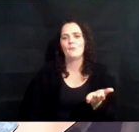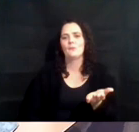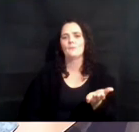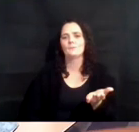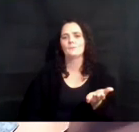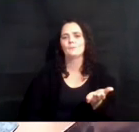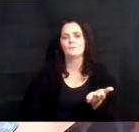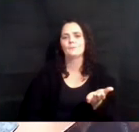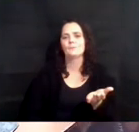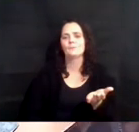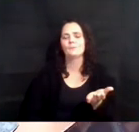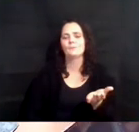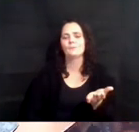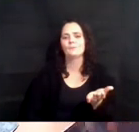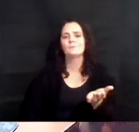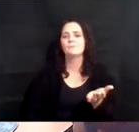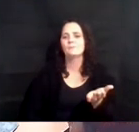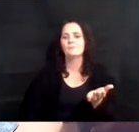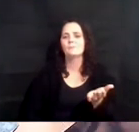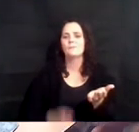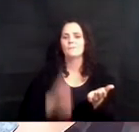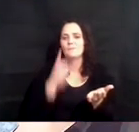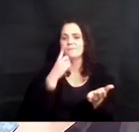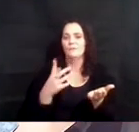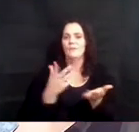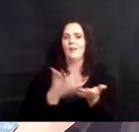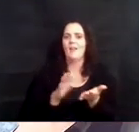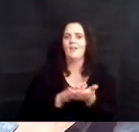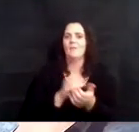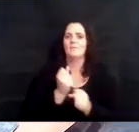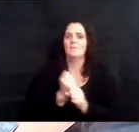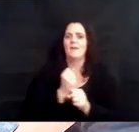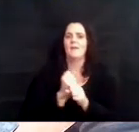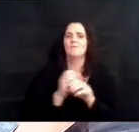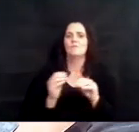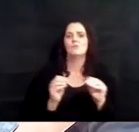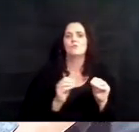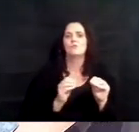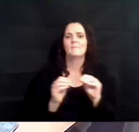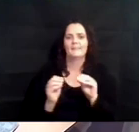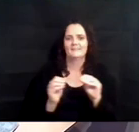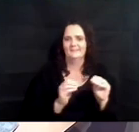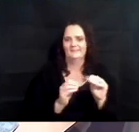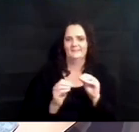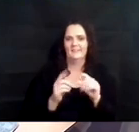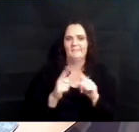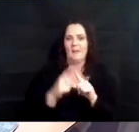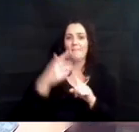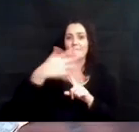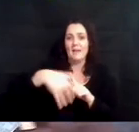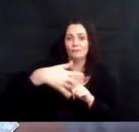we can make a whole environment, and a whole movement for your puppet. Alright, so now what I'm going to do is, I'm going